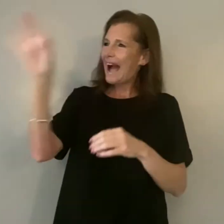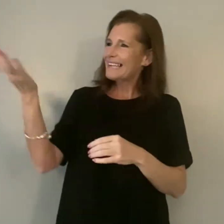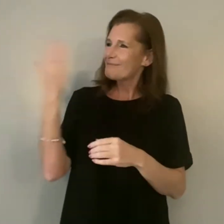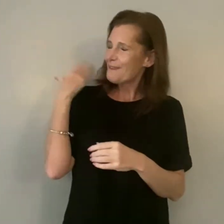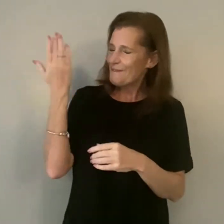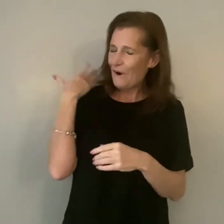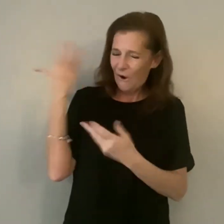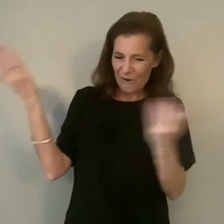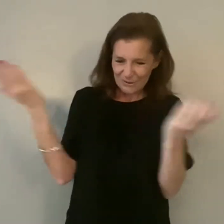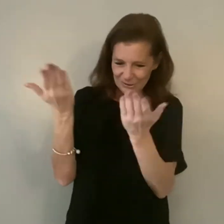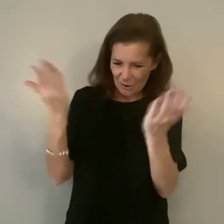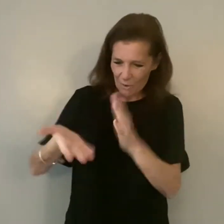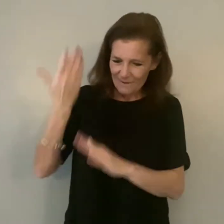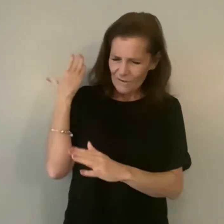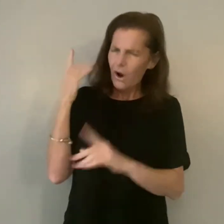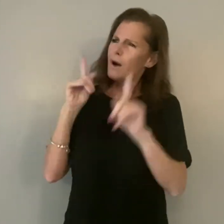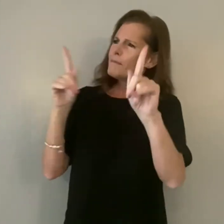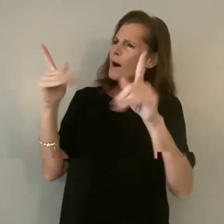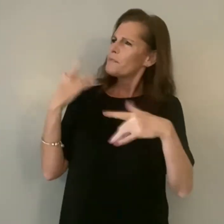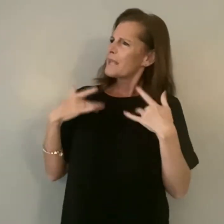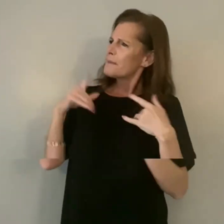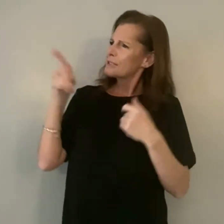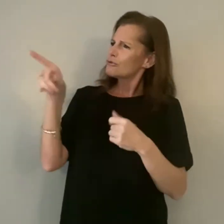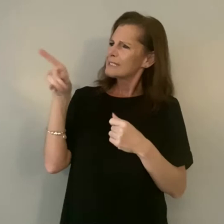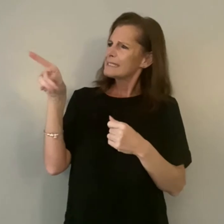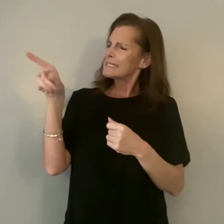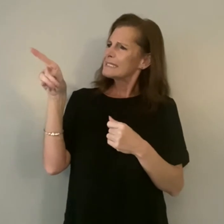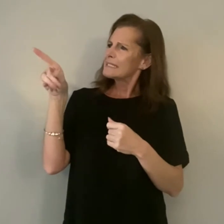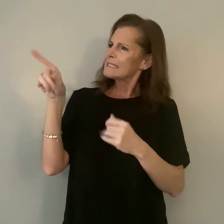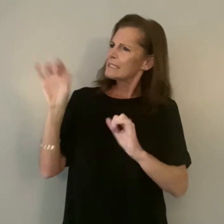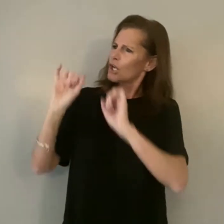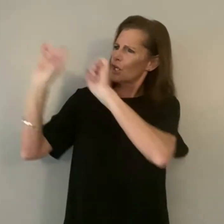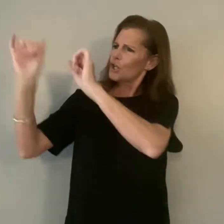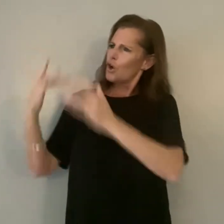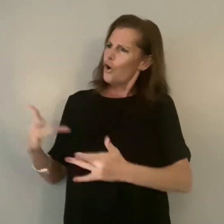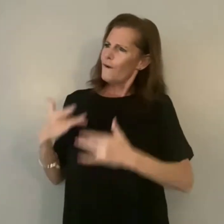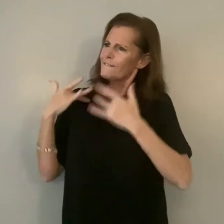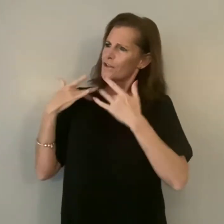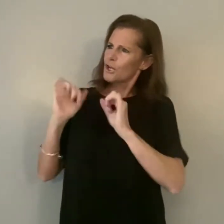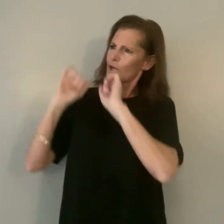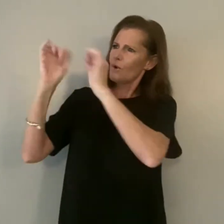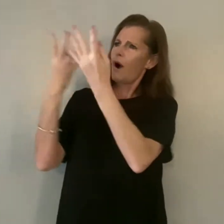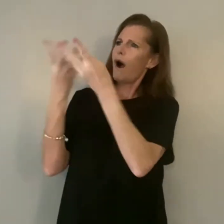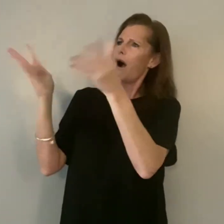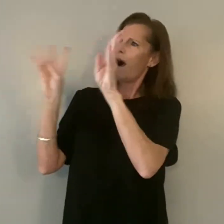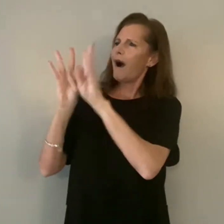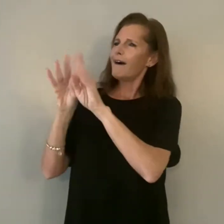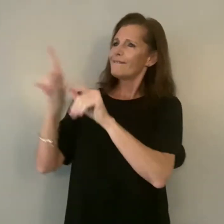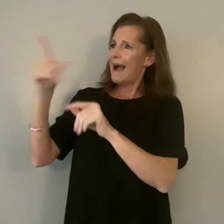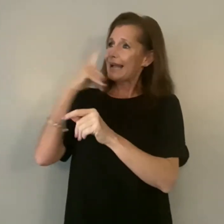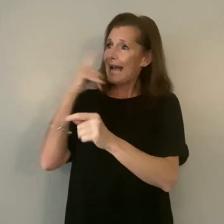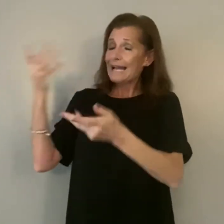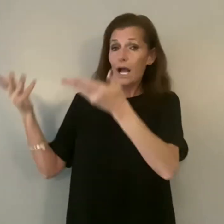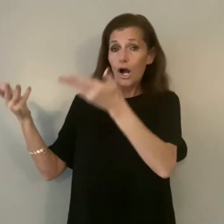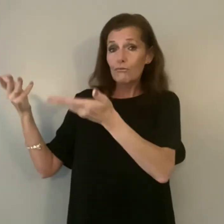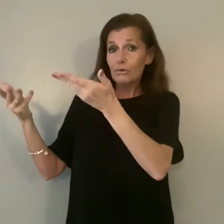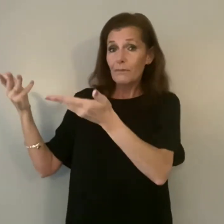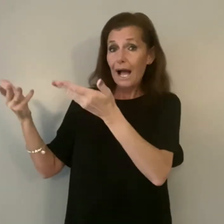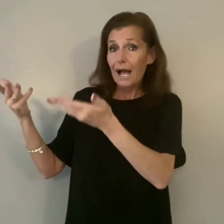when we were talking before, but I'm interested to know about how the, what your perception is of your board's ability to compromise